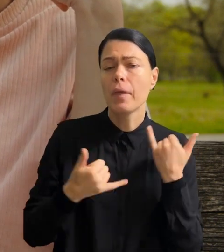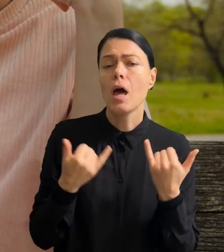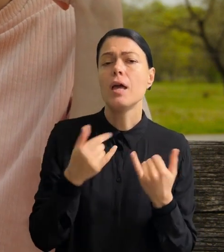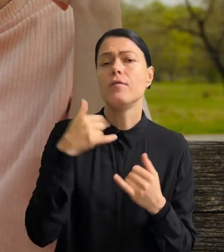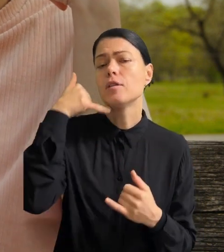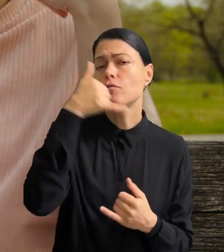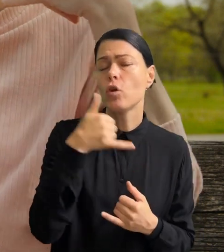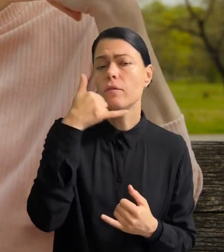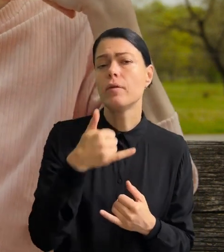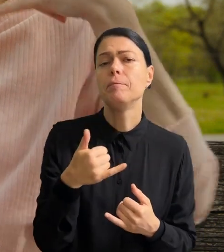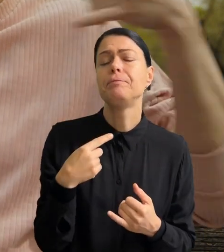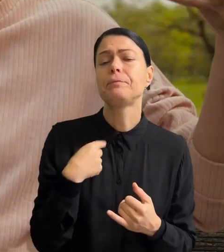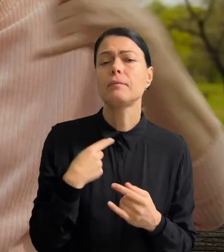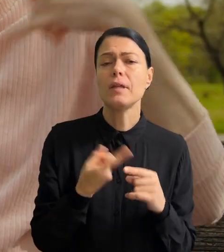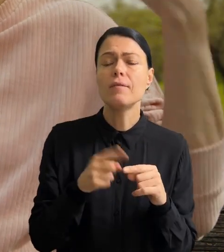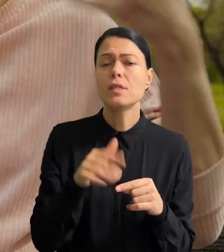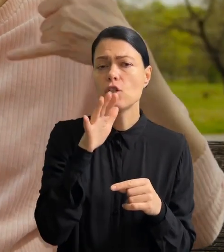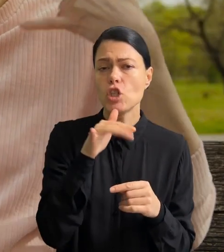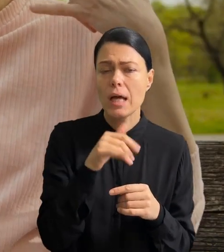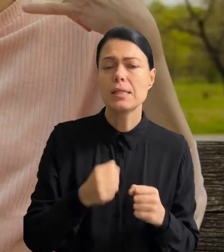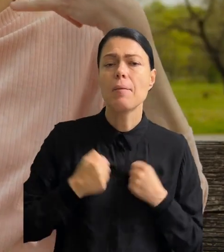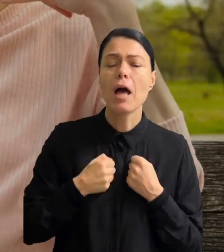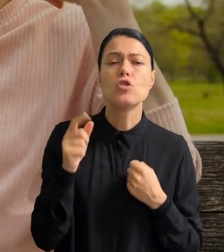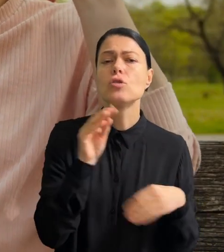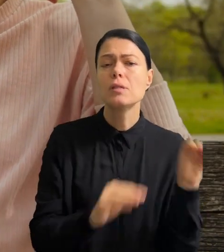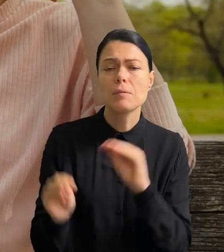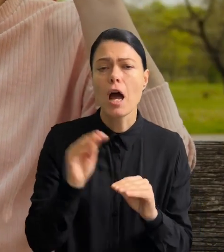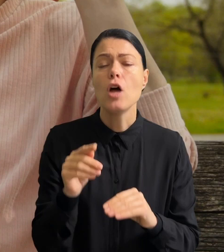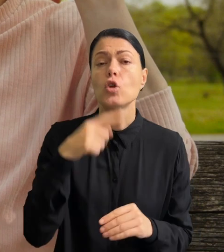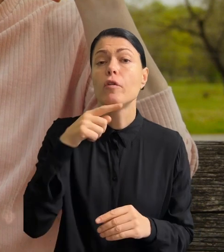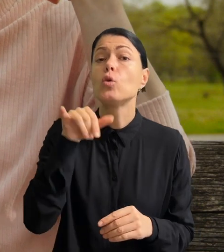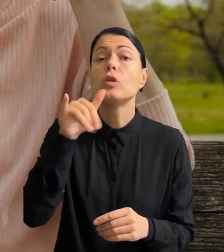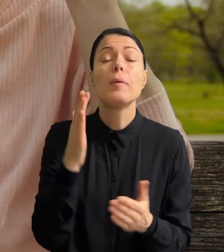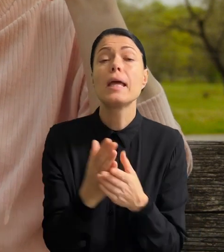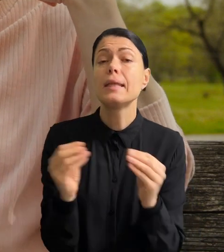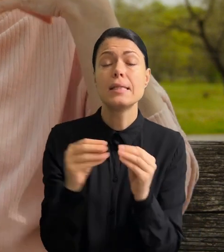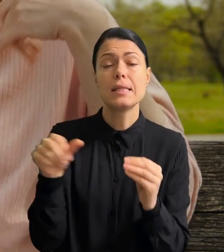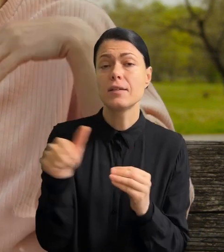In the meantime, I tried to get everything in order. Then my partner said, "You have 10 minutes."